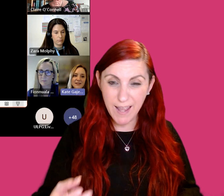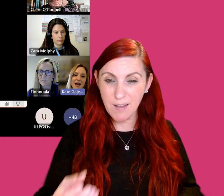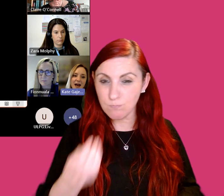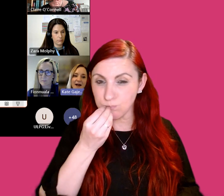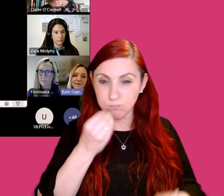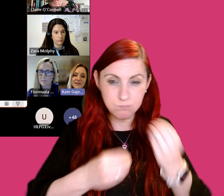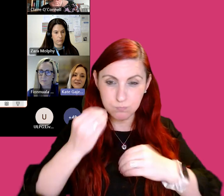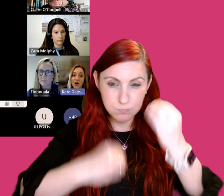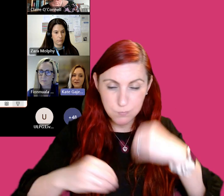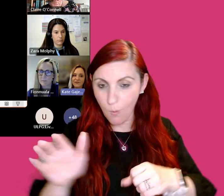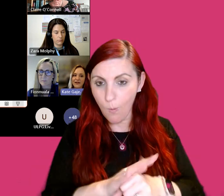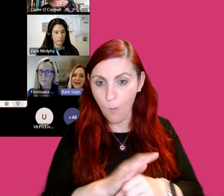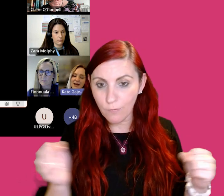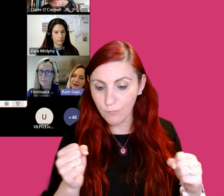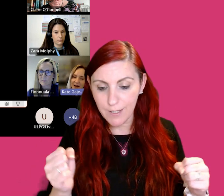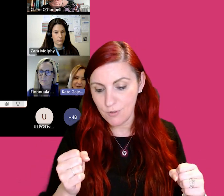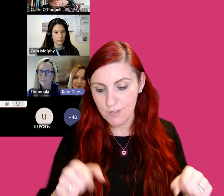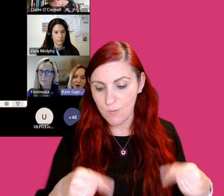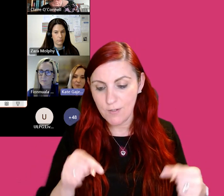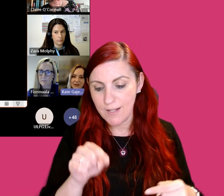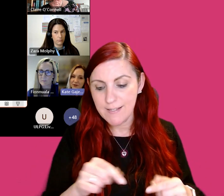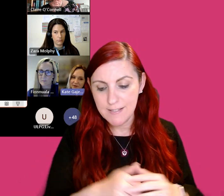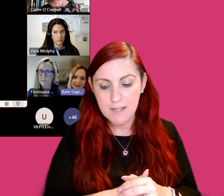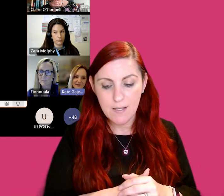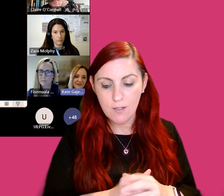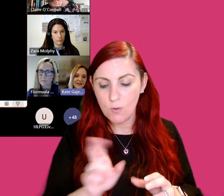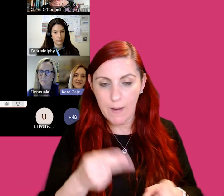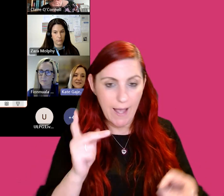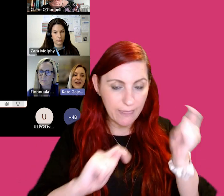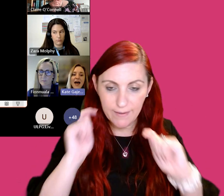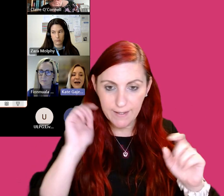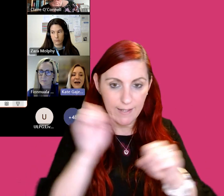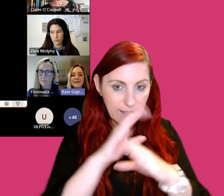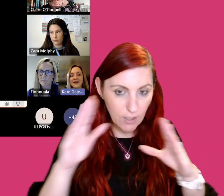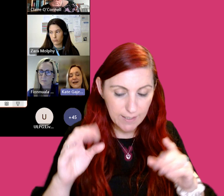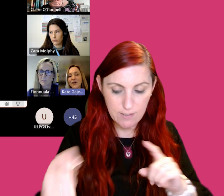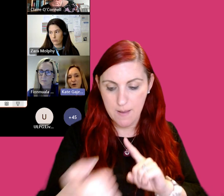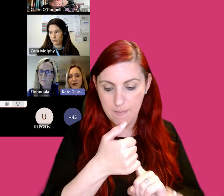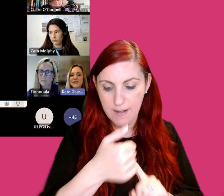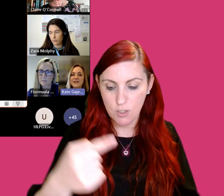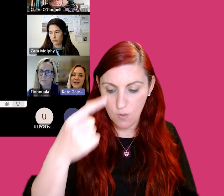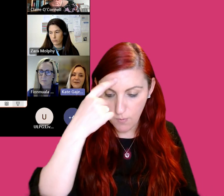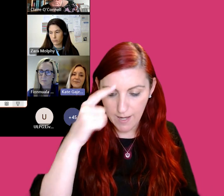this uh this this awful feeling you can't think properly your brain is affected and uh of course